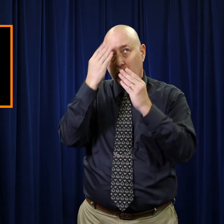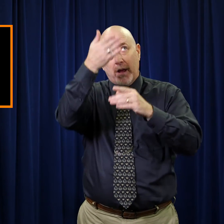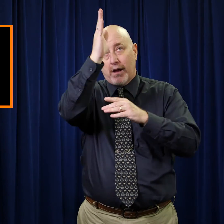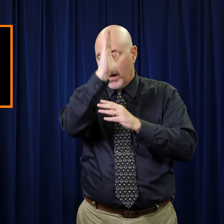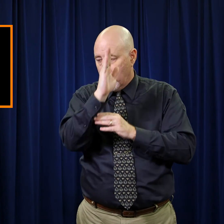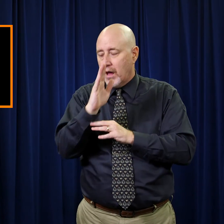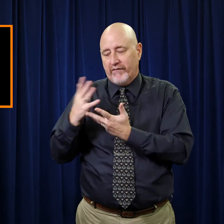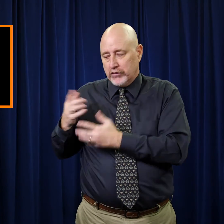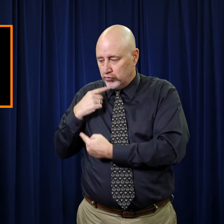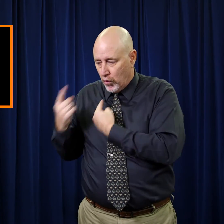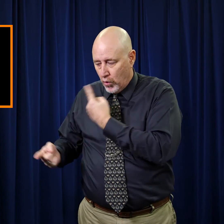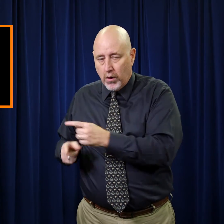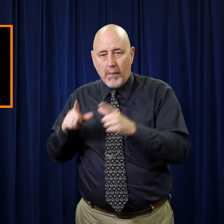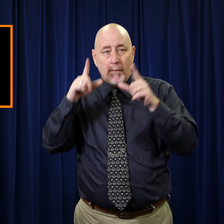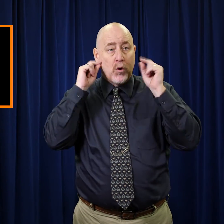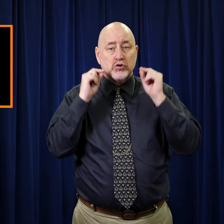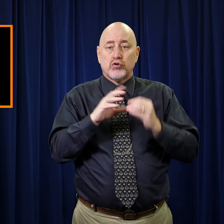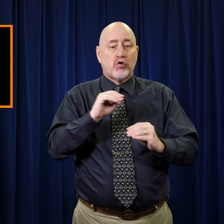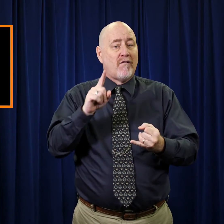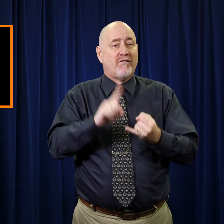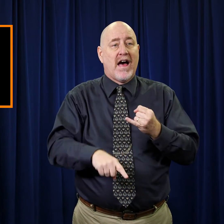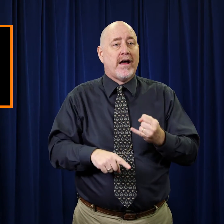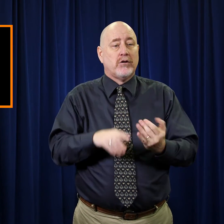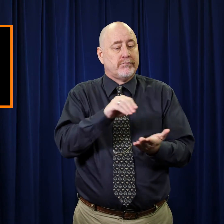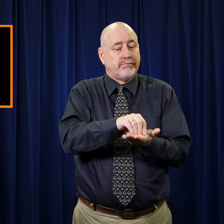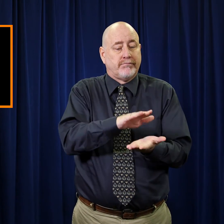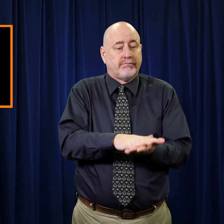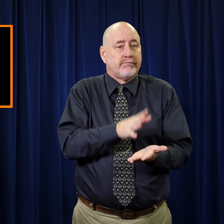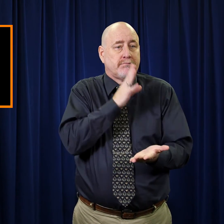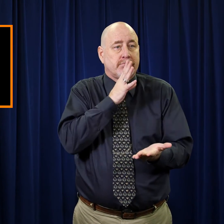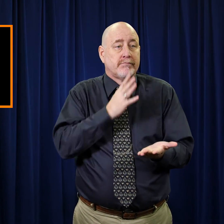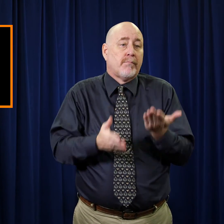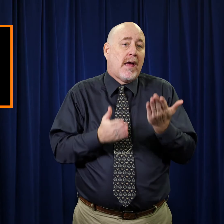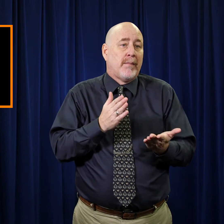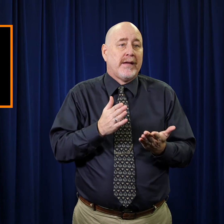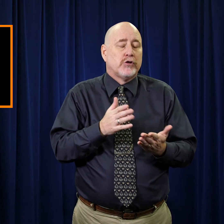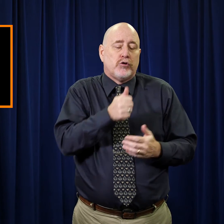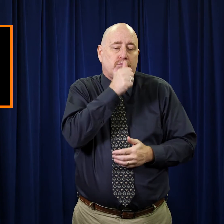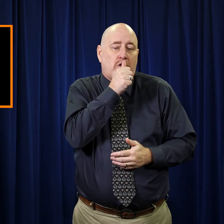necessity of obeying God and Moses has no final words recorded. Maybe they were